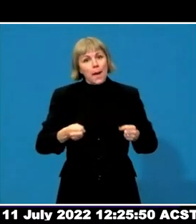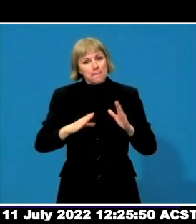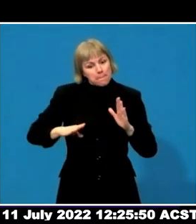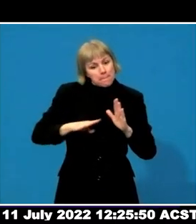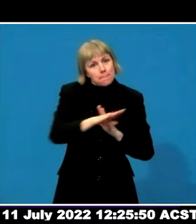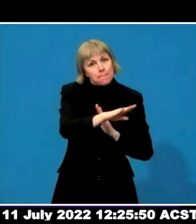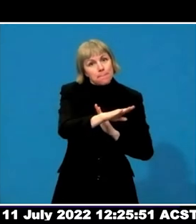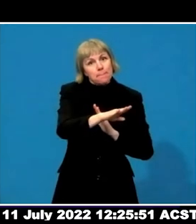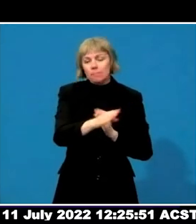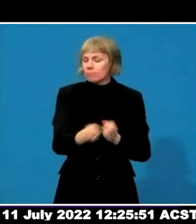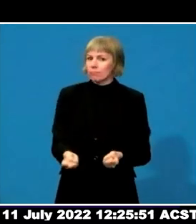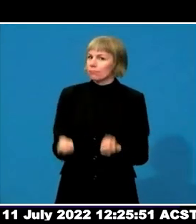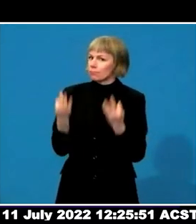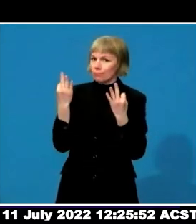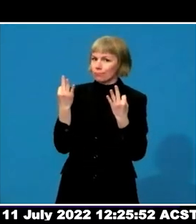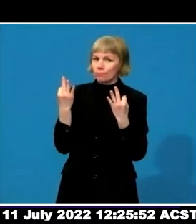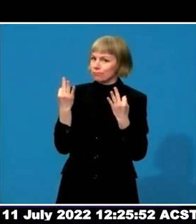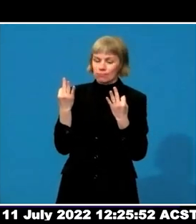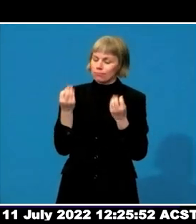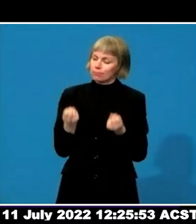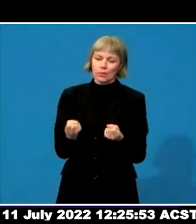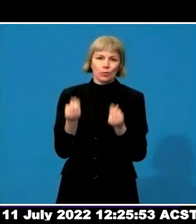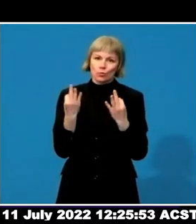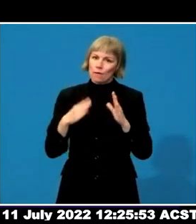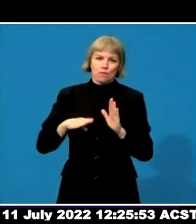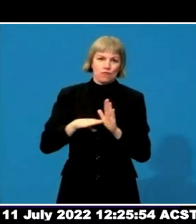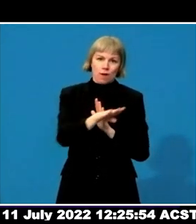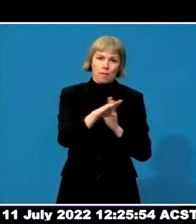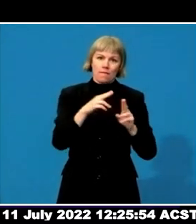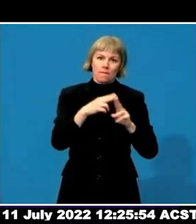No. I think they don't have ramps. Okay. And what about handrails?